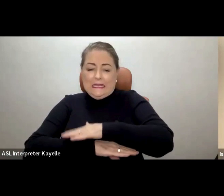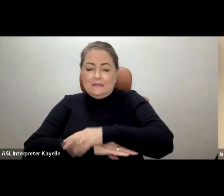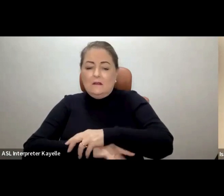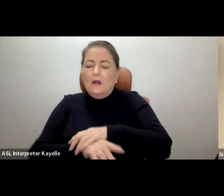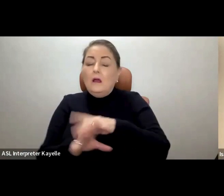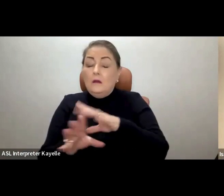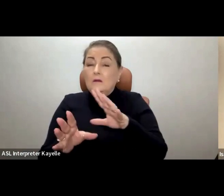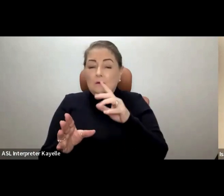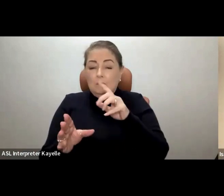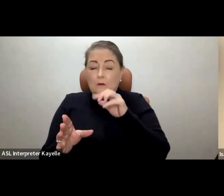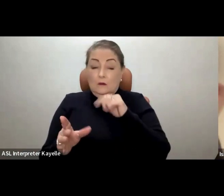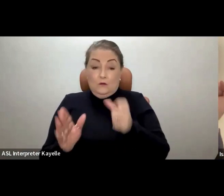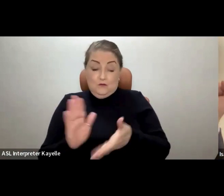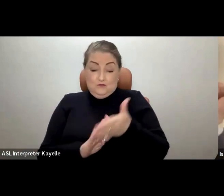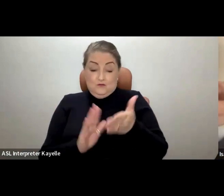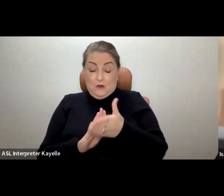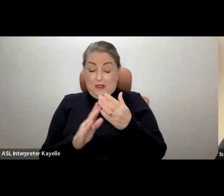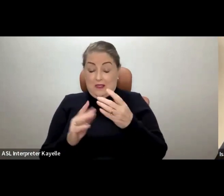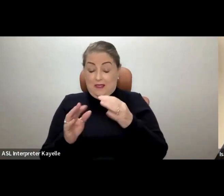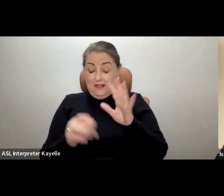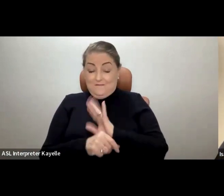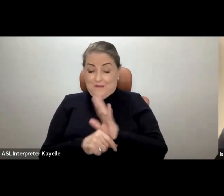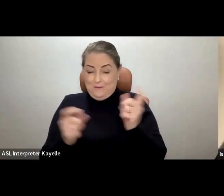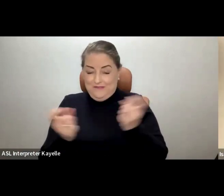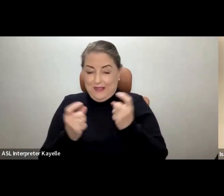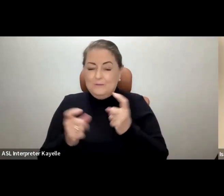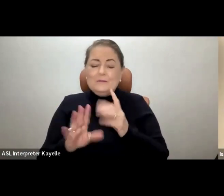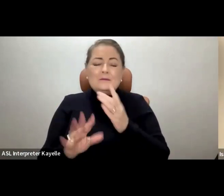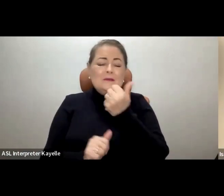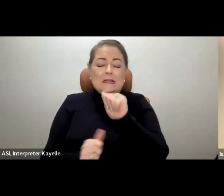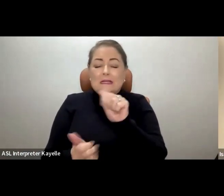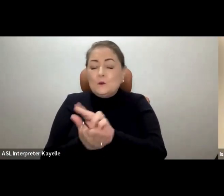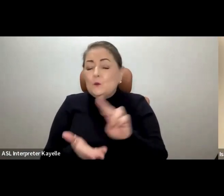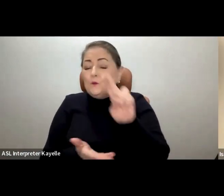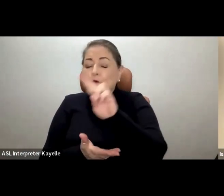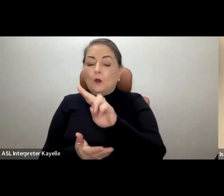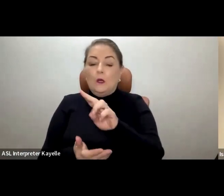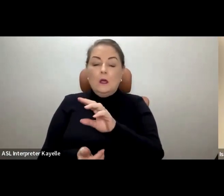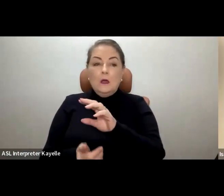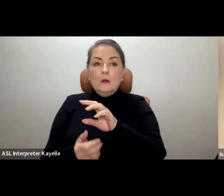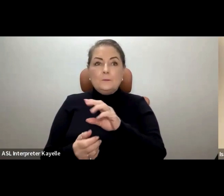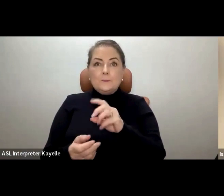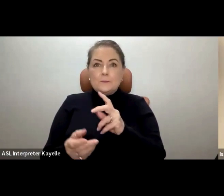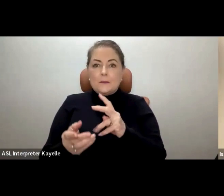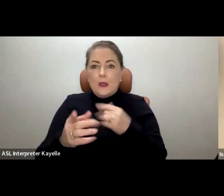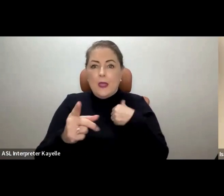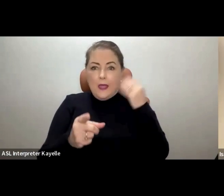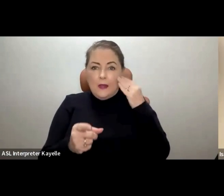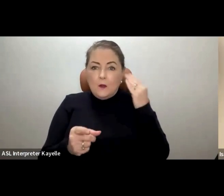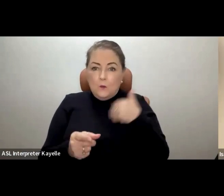have to run a film festival, it could go in any university setting, having an I know there's disability offices